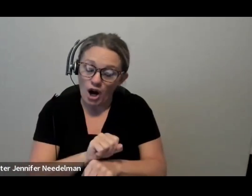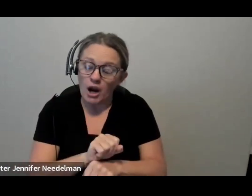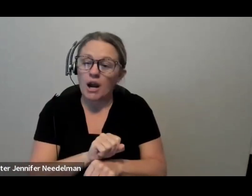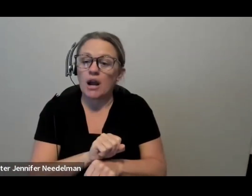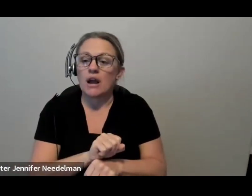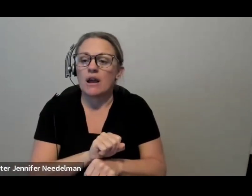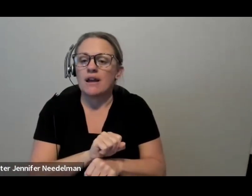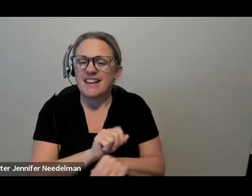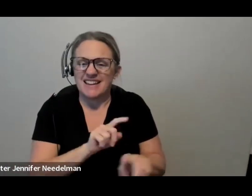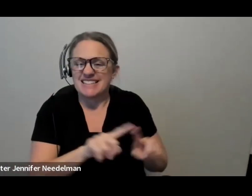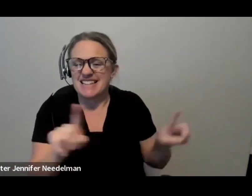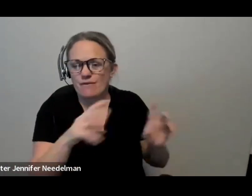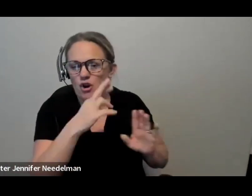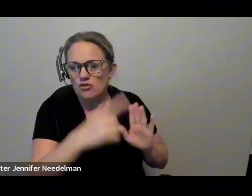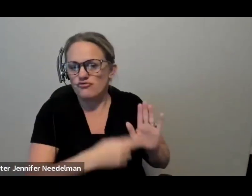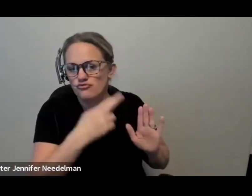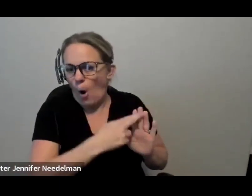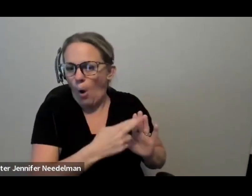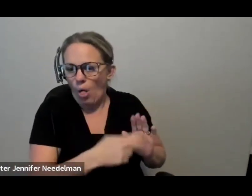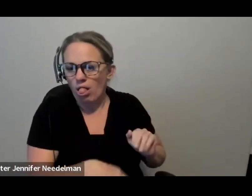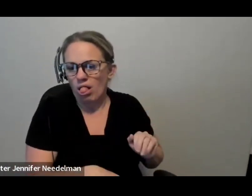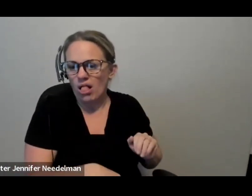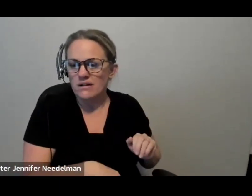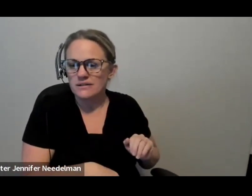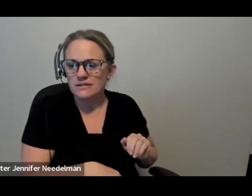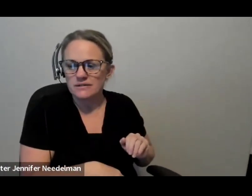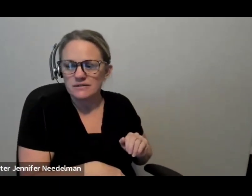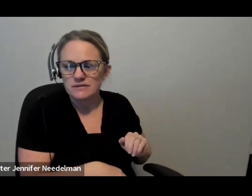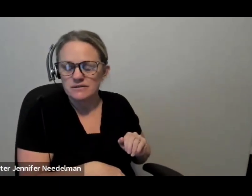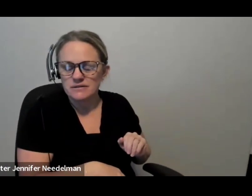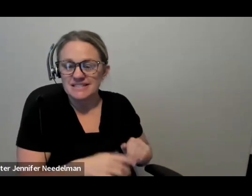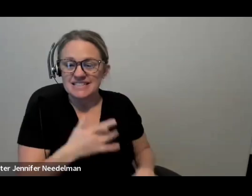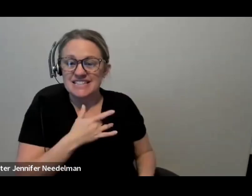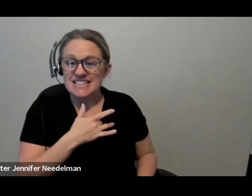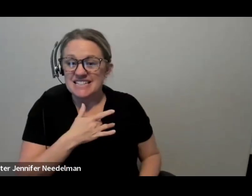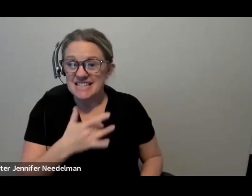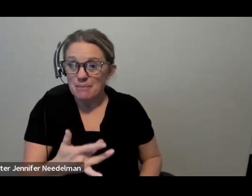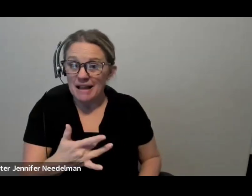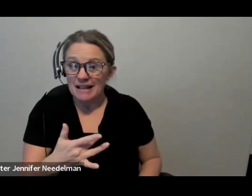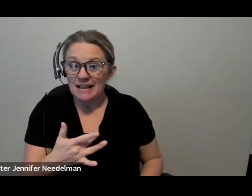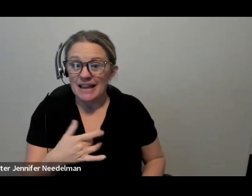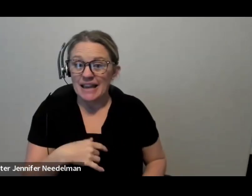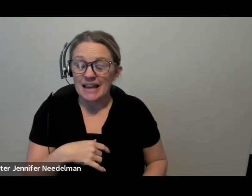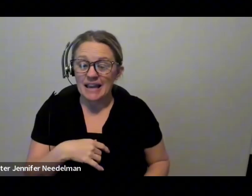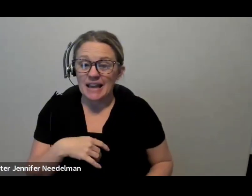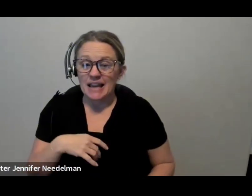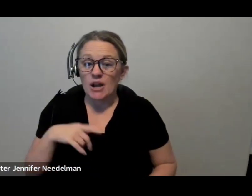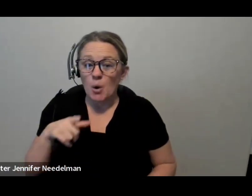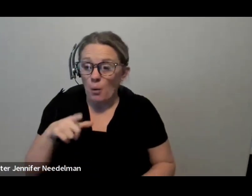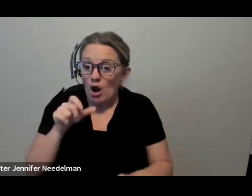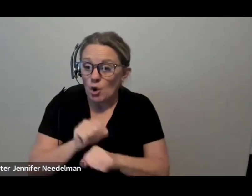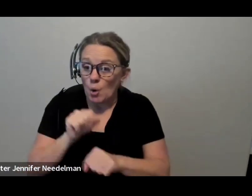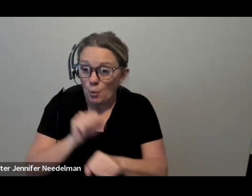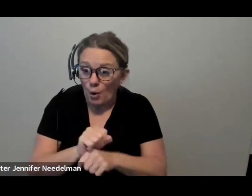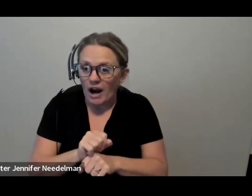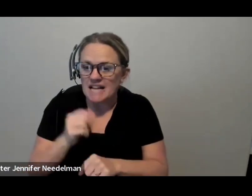So typically when, and you work as a frontend software